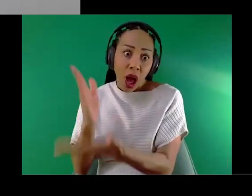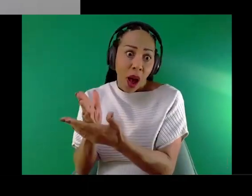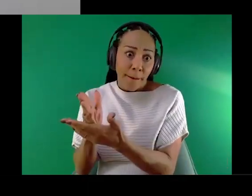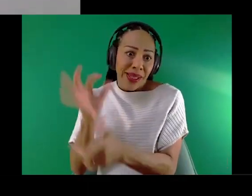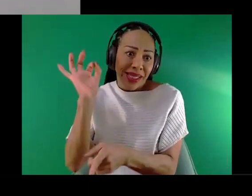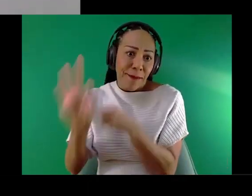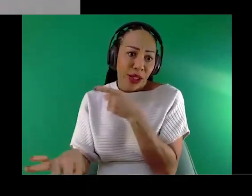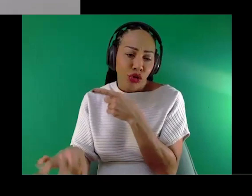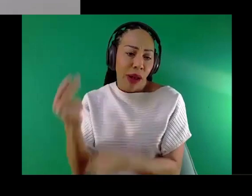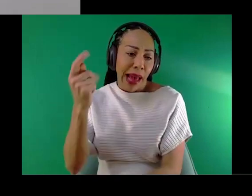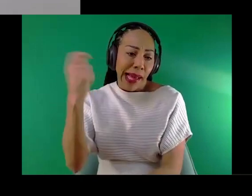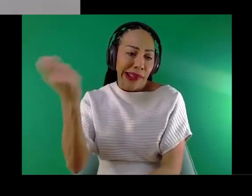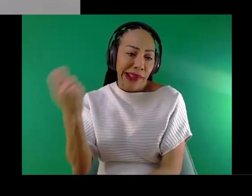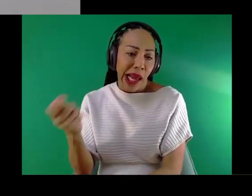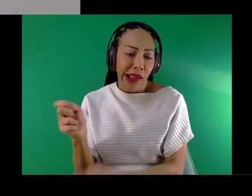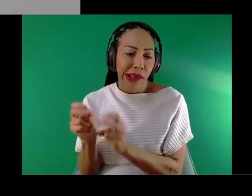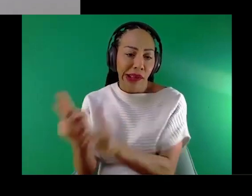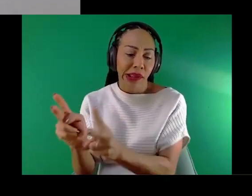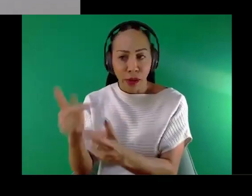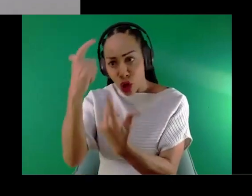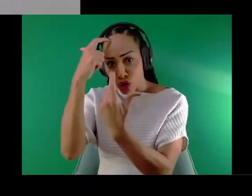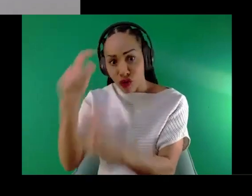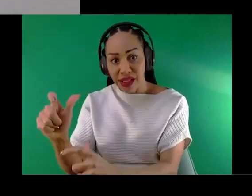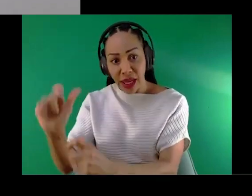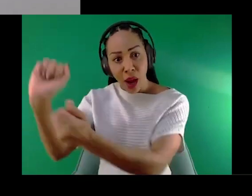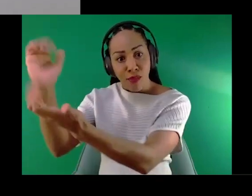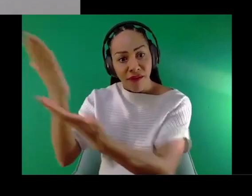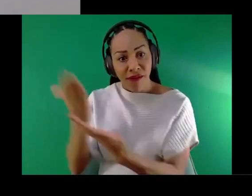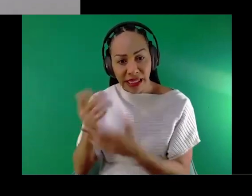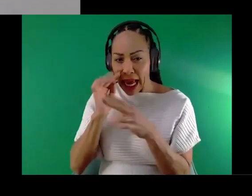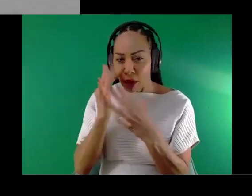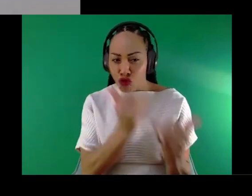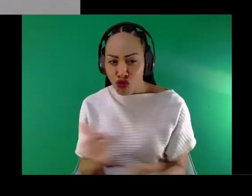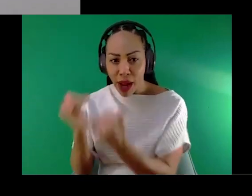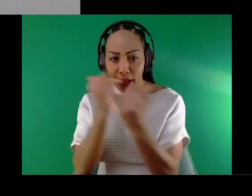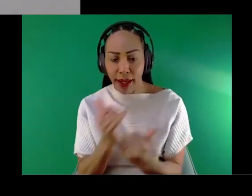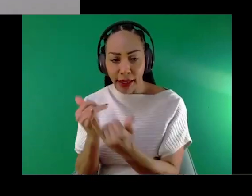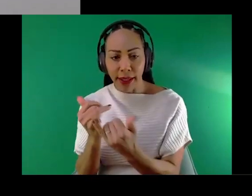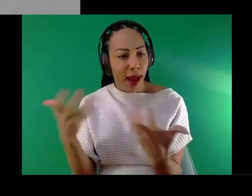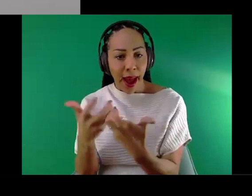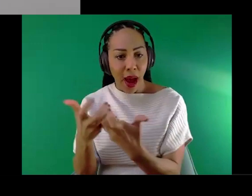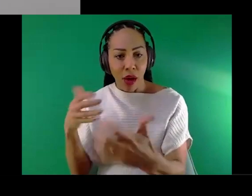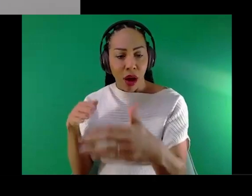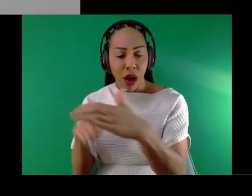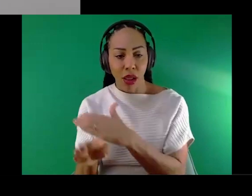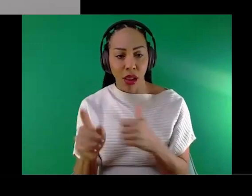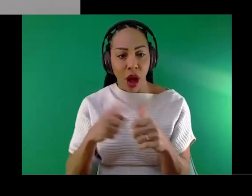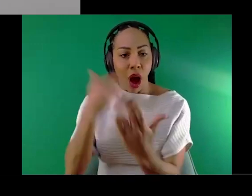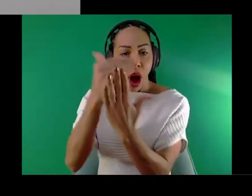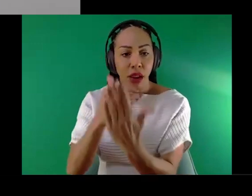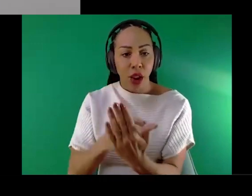system The Residency program is provided for and regulated under article 43 of the Italian